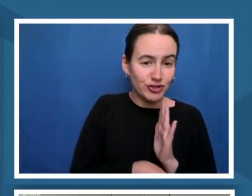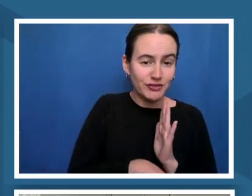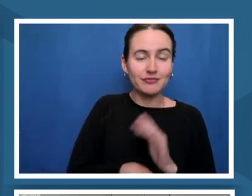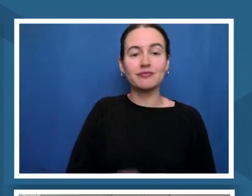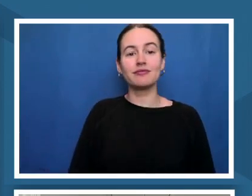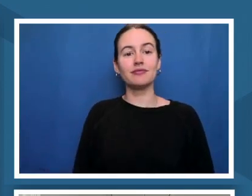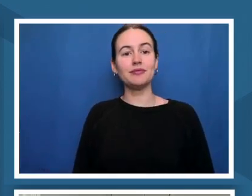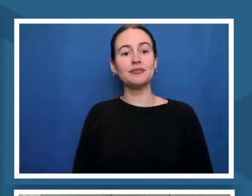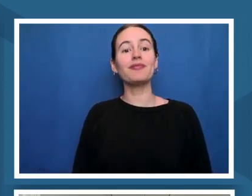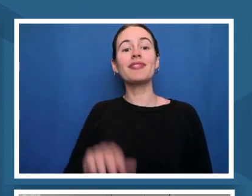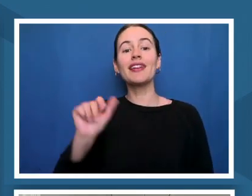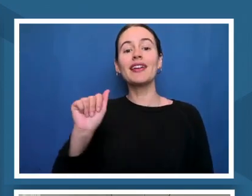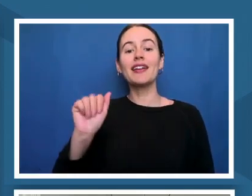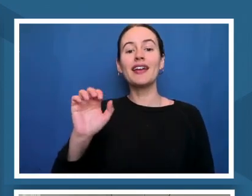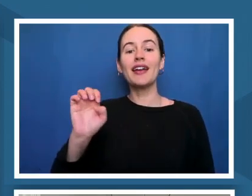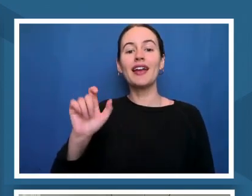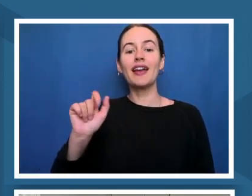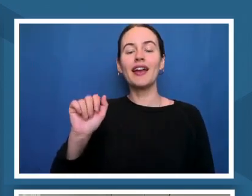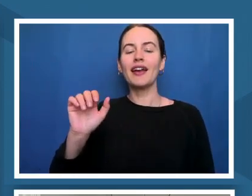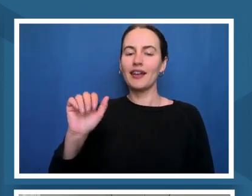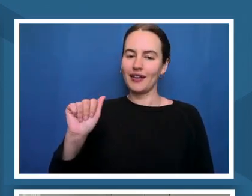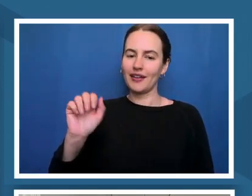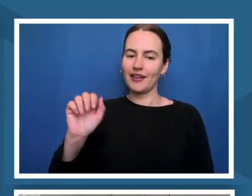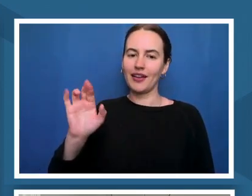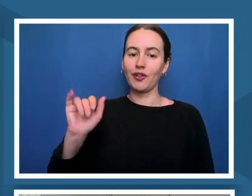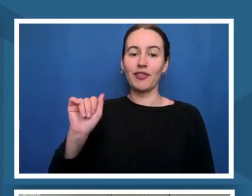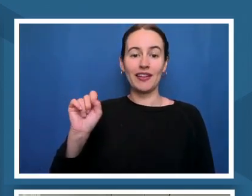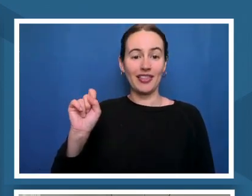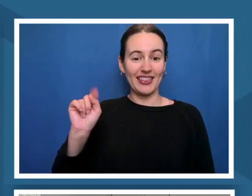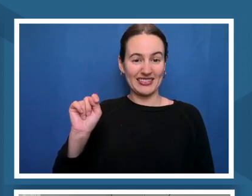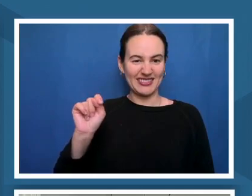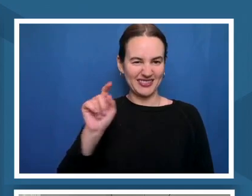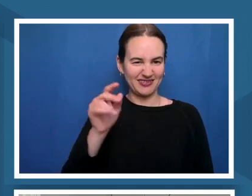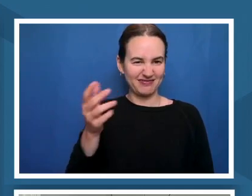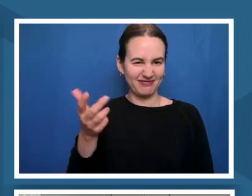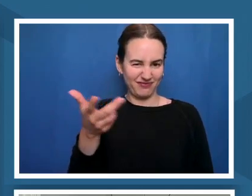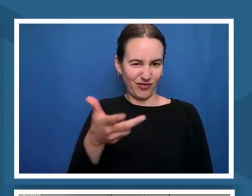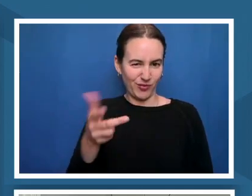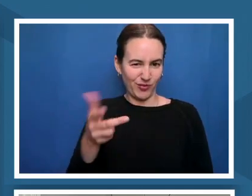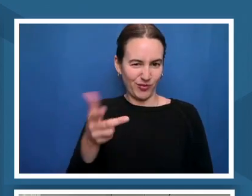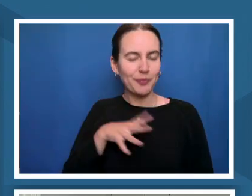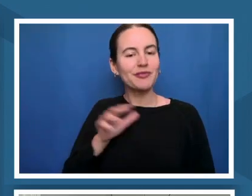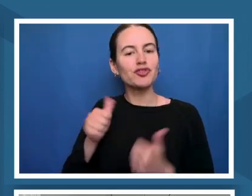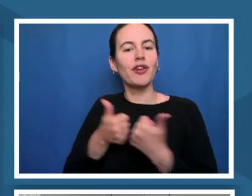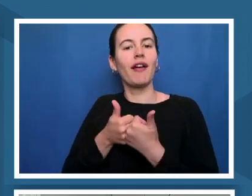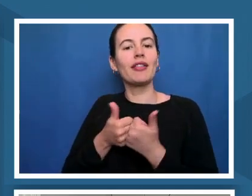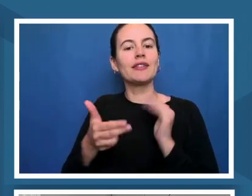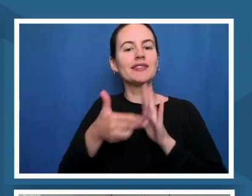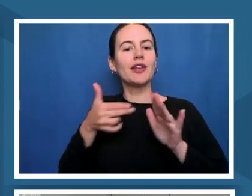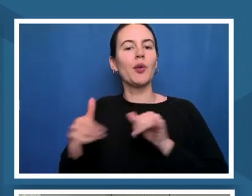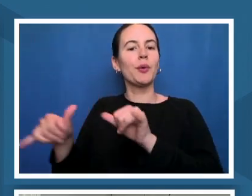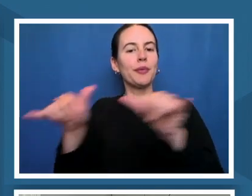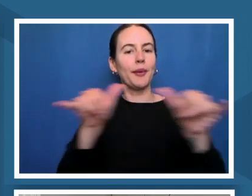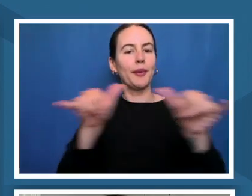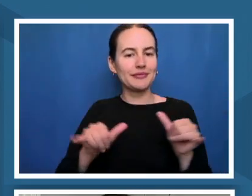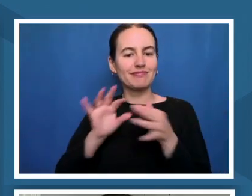challenged stereotypes of women at the time so thinking about what do we think of women